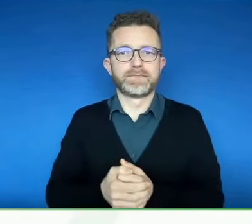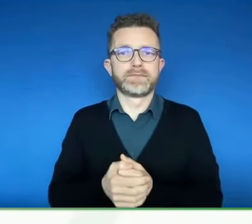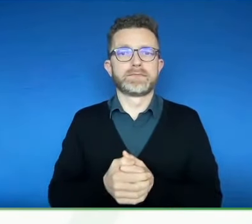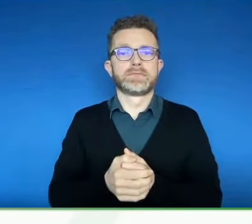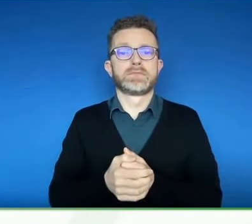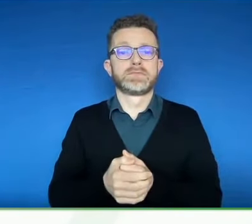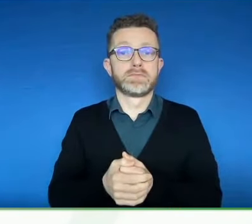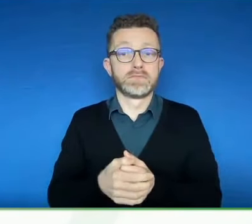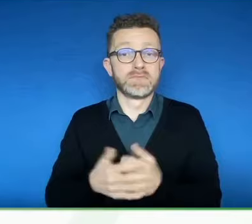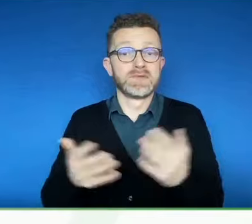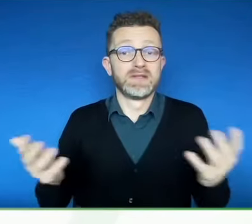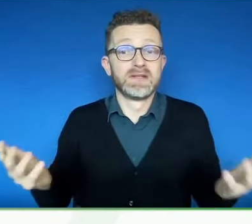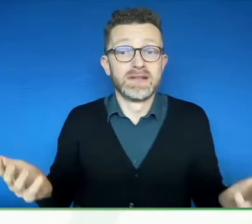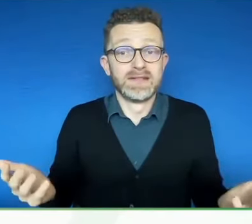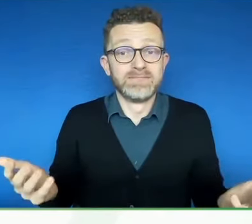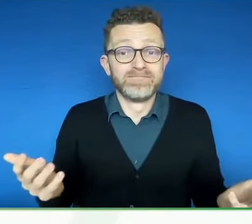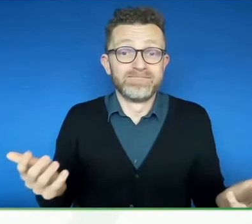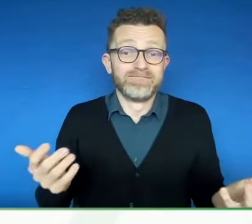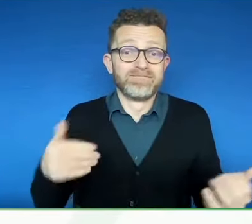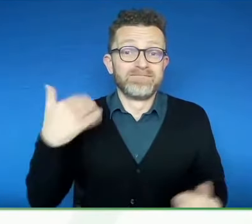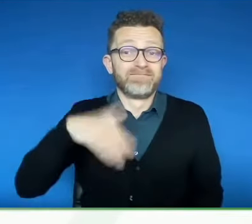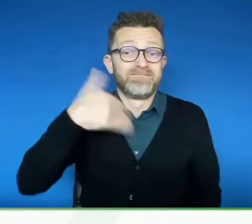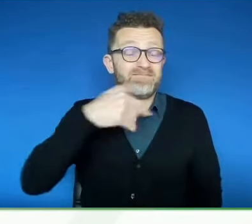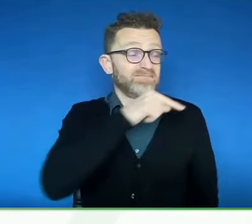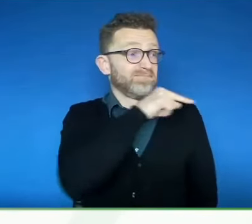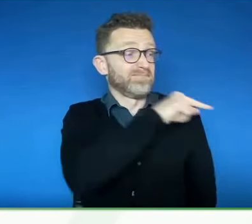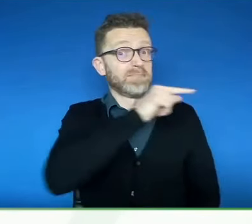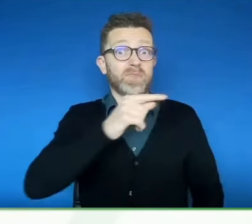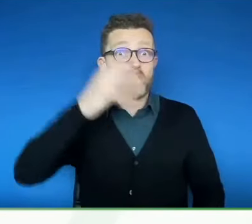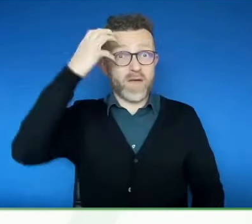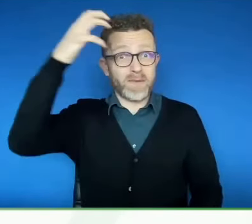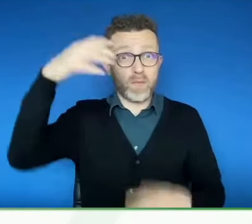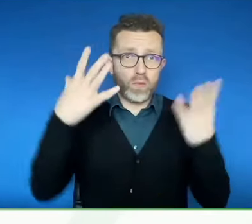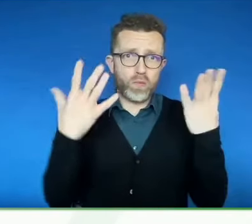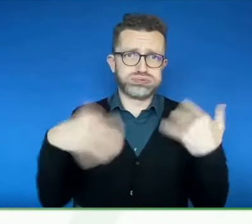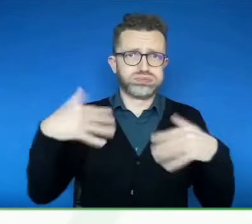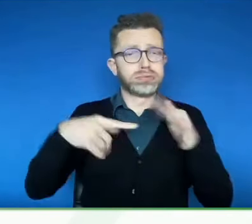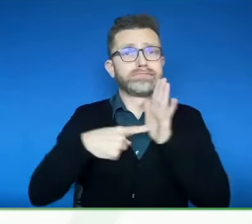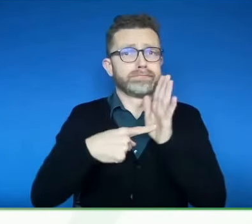parallel gathering, that the impetus and energy and decisions